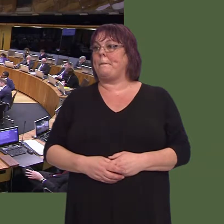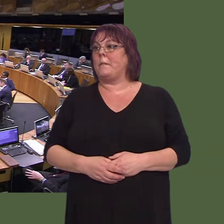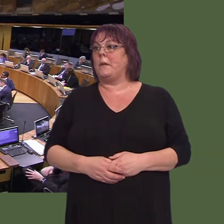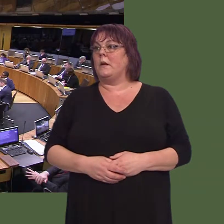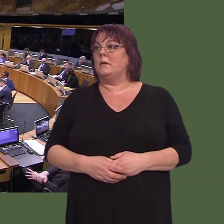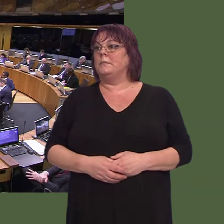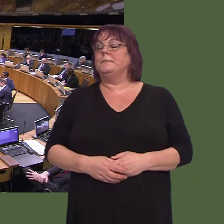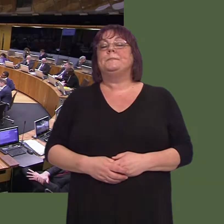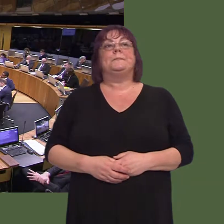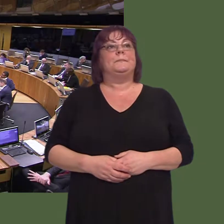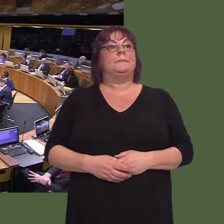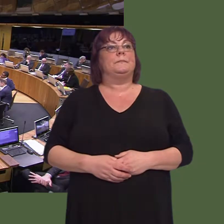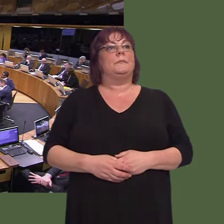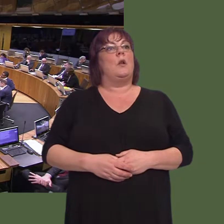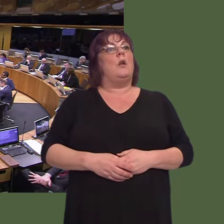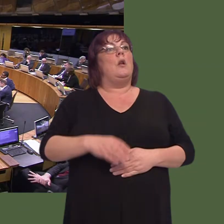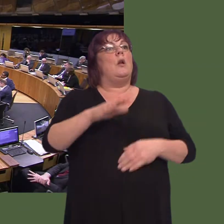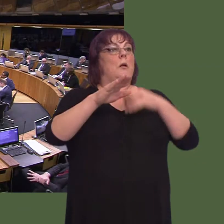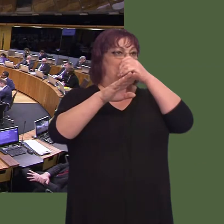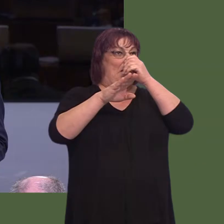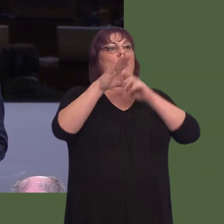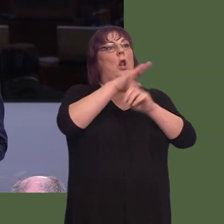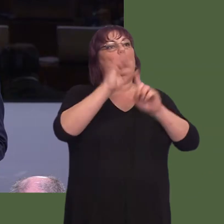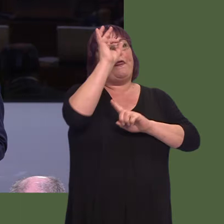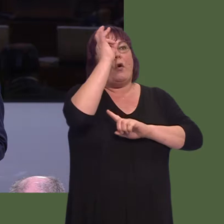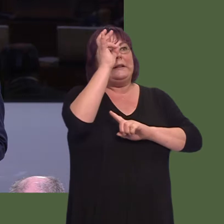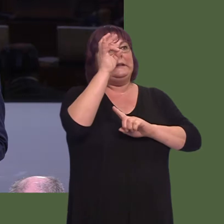Minister, different local authorities across Wales use different payment methods, which